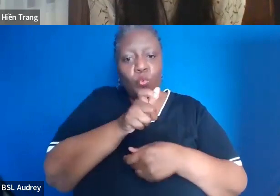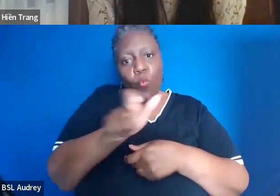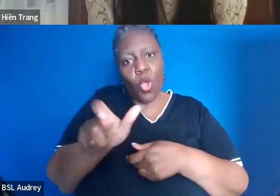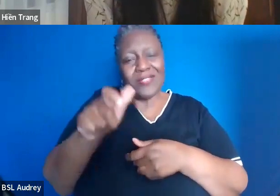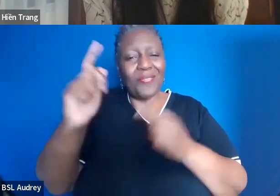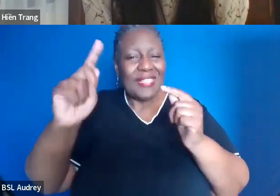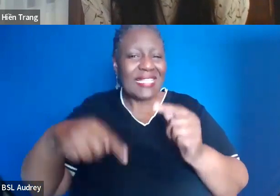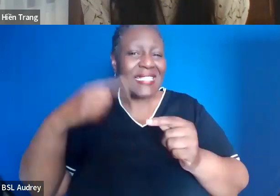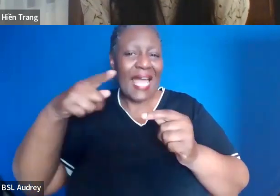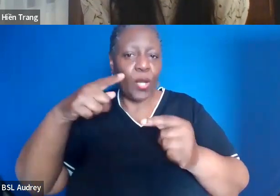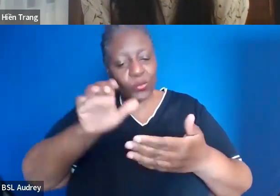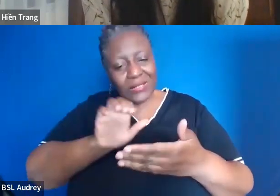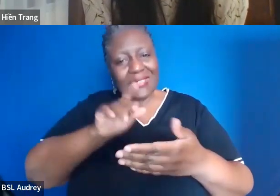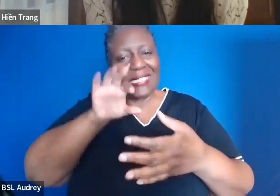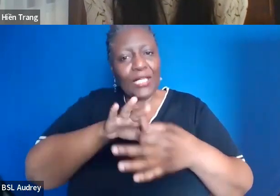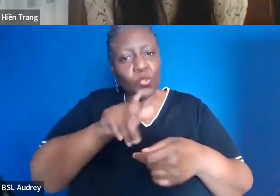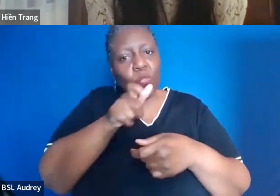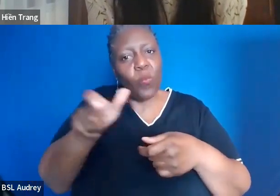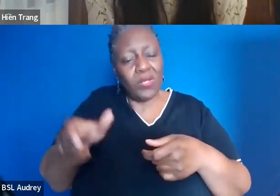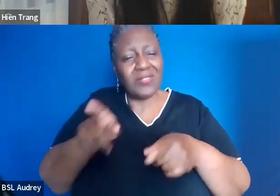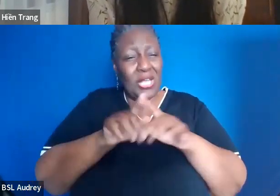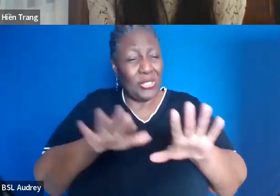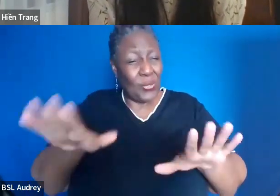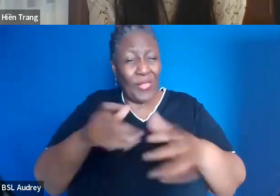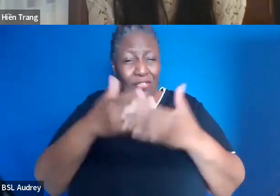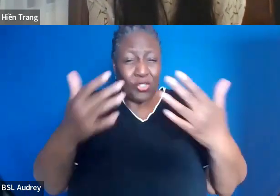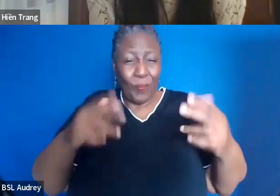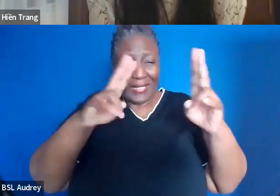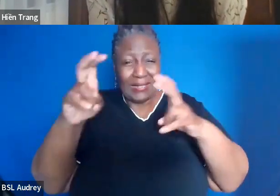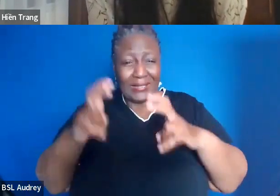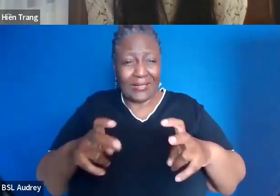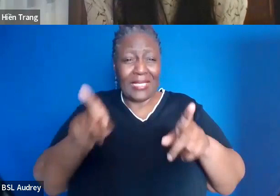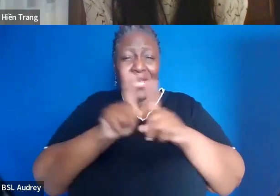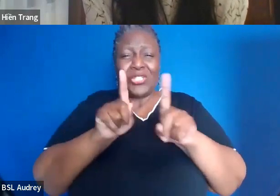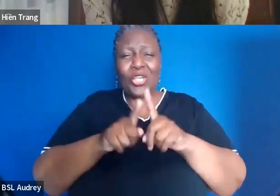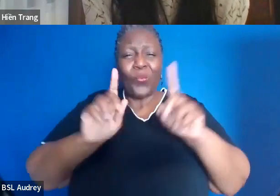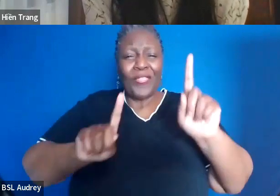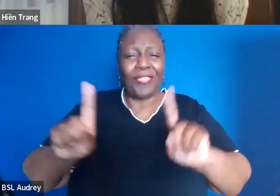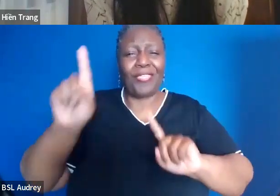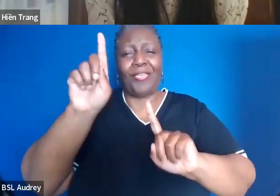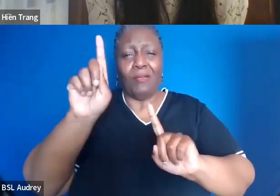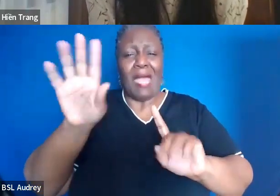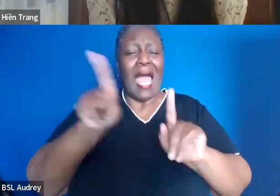there's so many poems in this issue first of all that deal with interiorities and feminities and